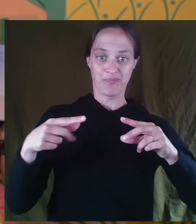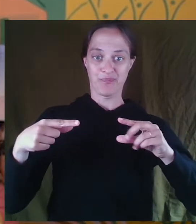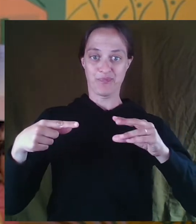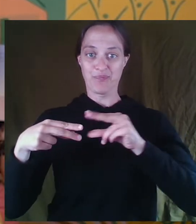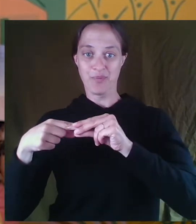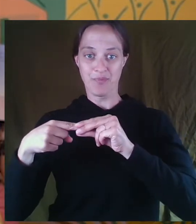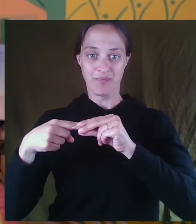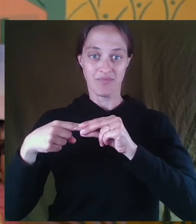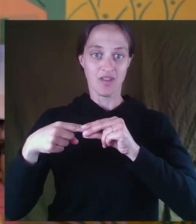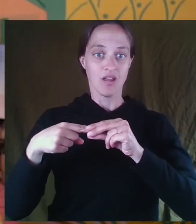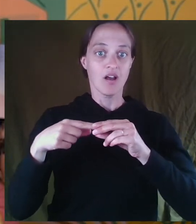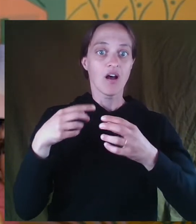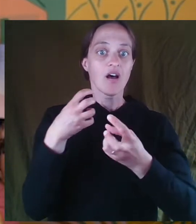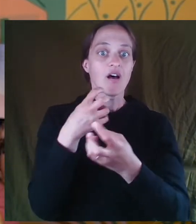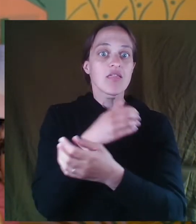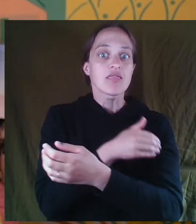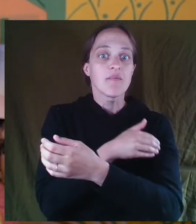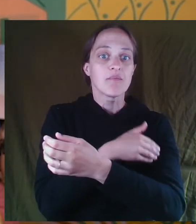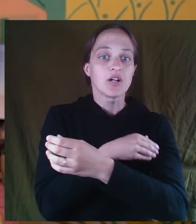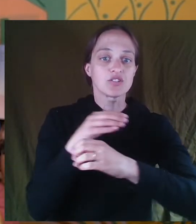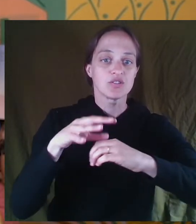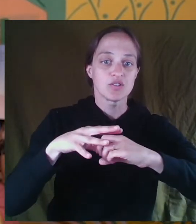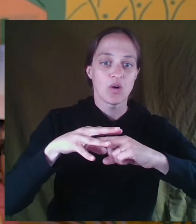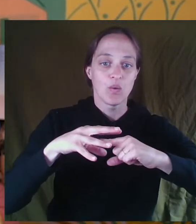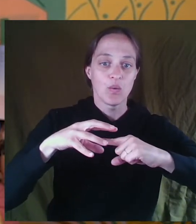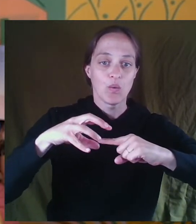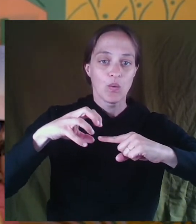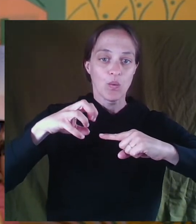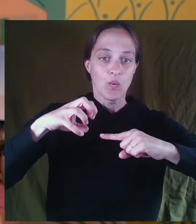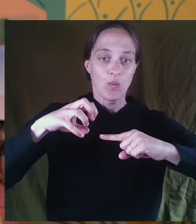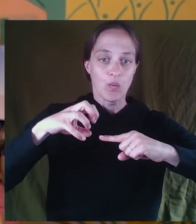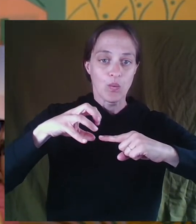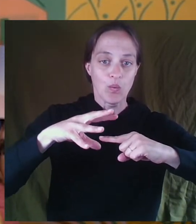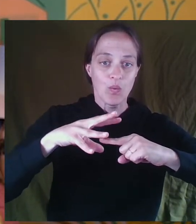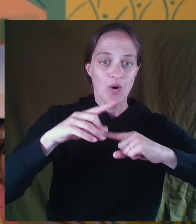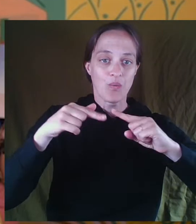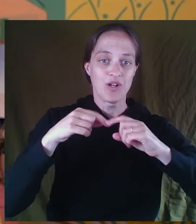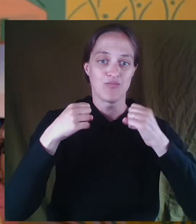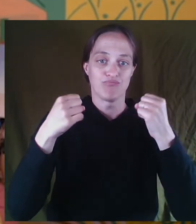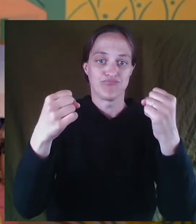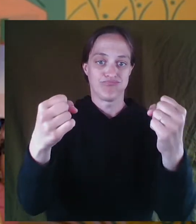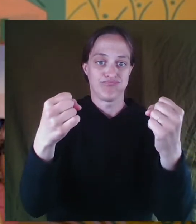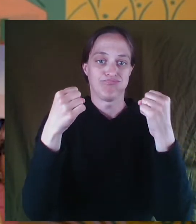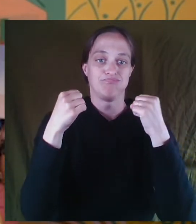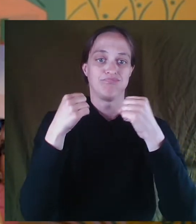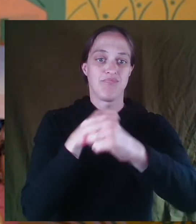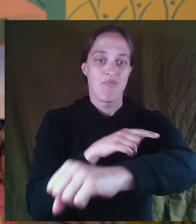The muscles stretch and shrink as the joint is straightened and bent.